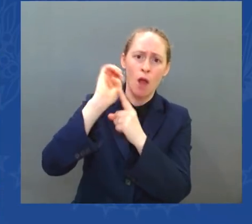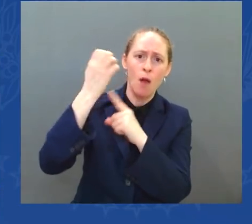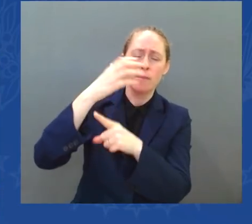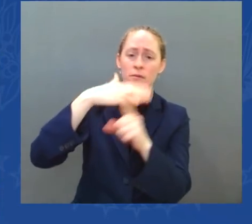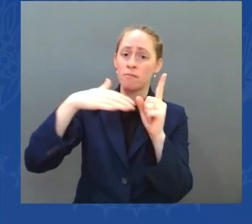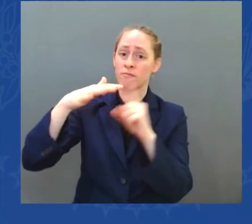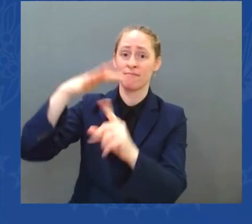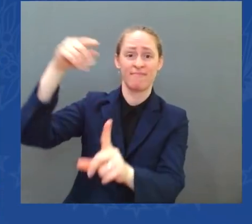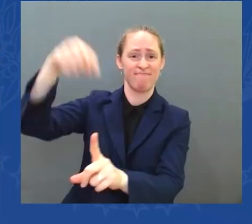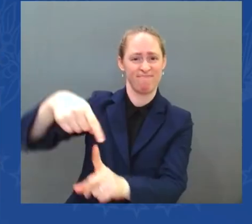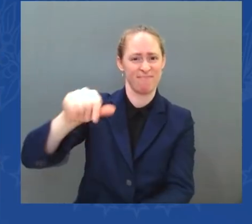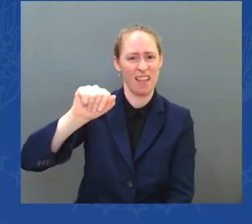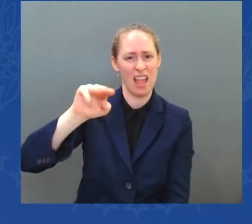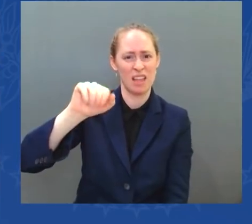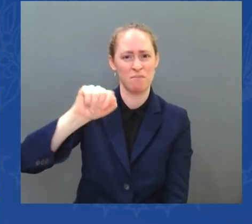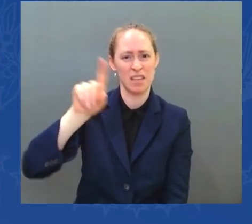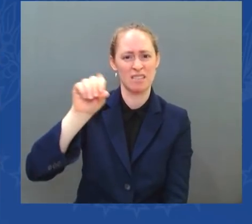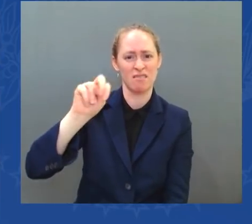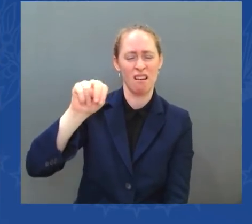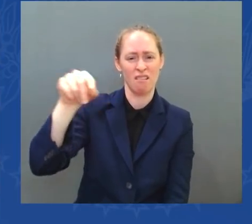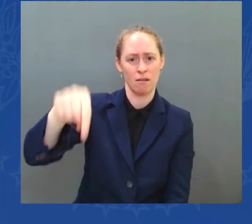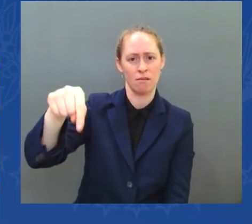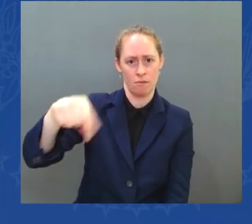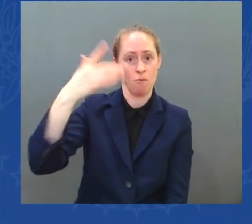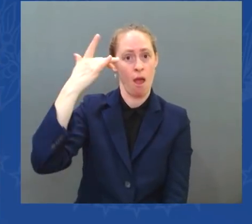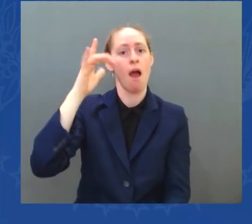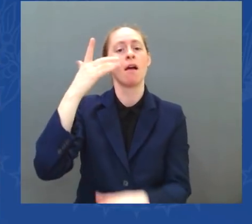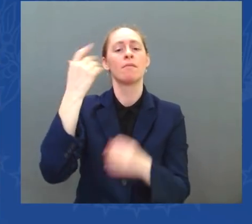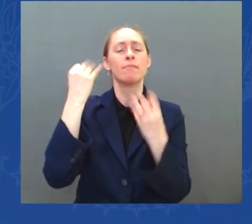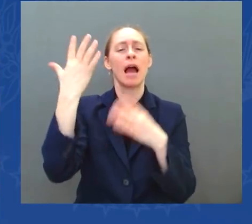than are emitted in the entire United States in one year, every year.